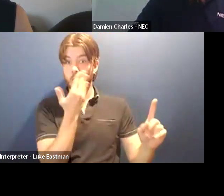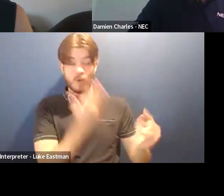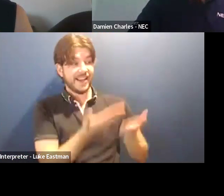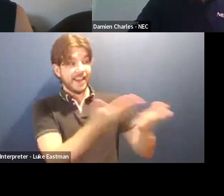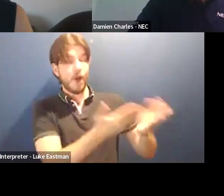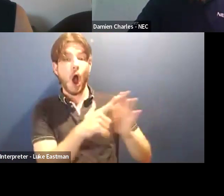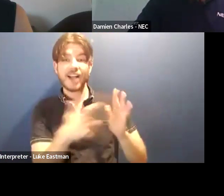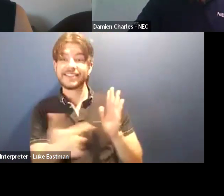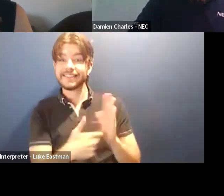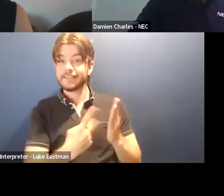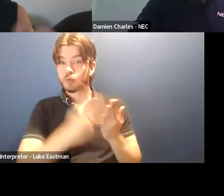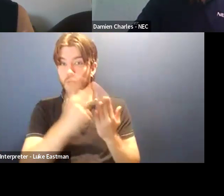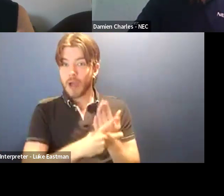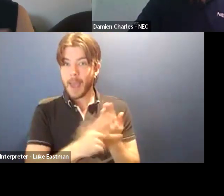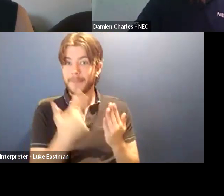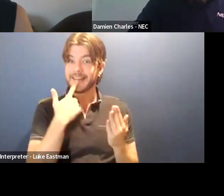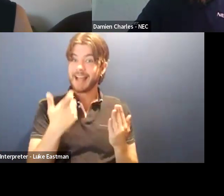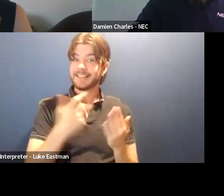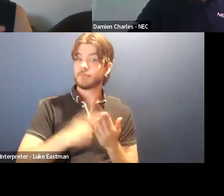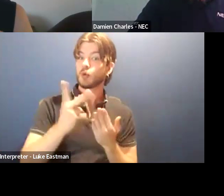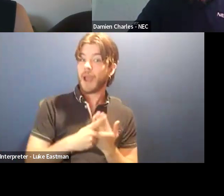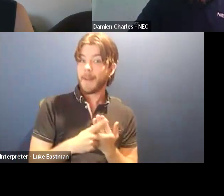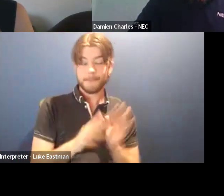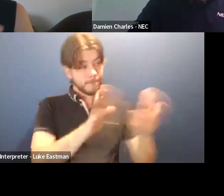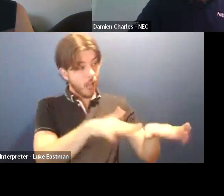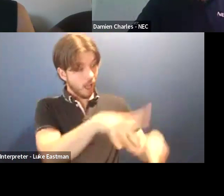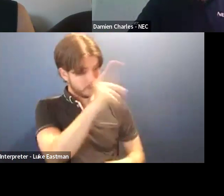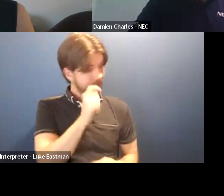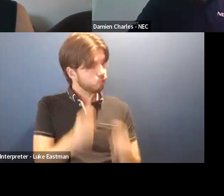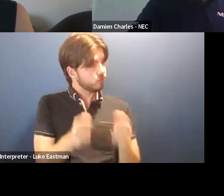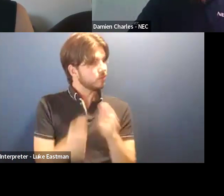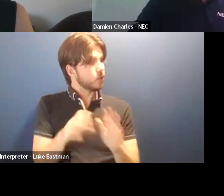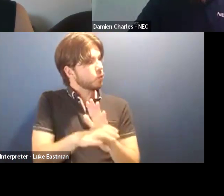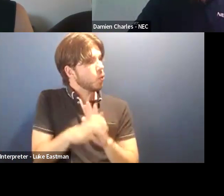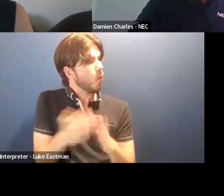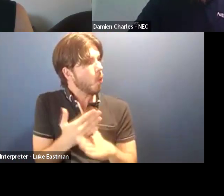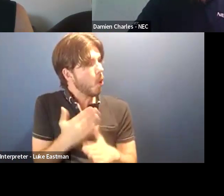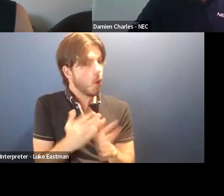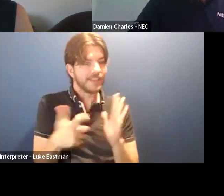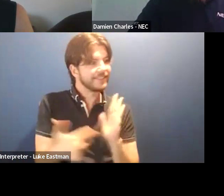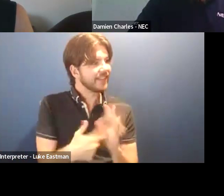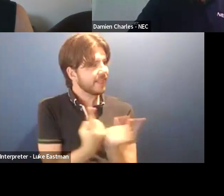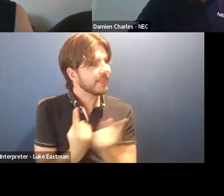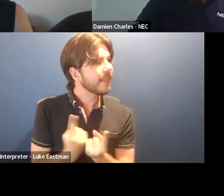students at a local special school for example you know that's opening a